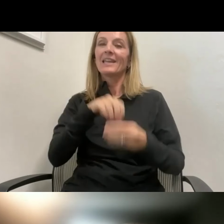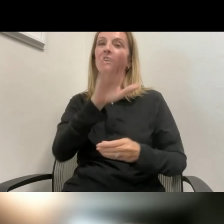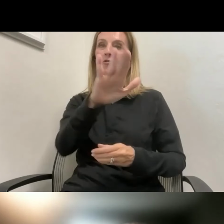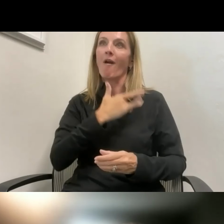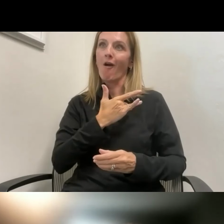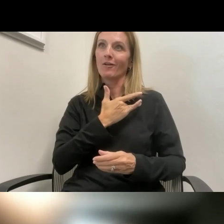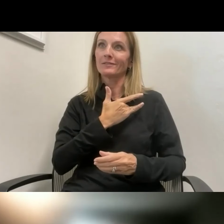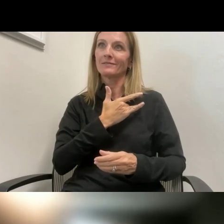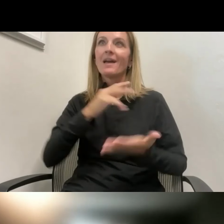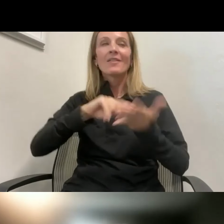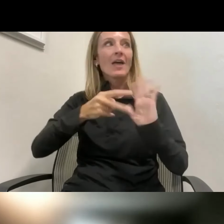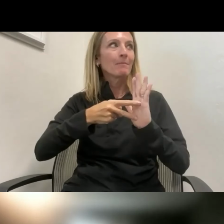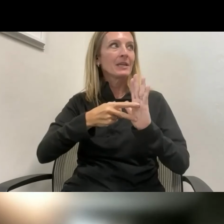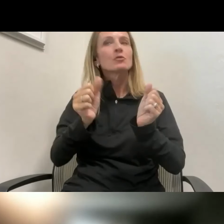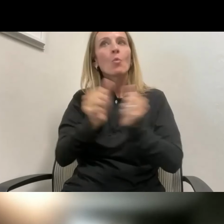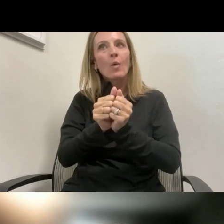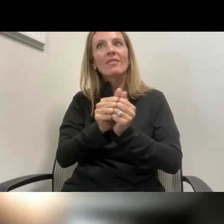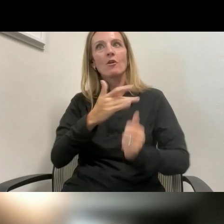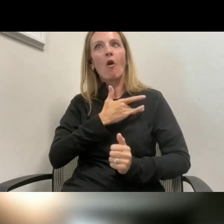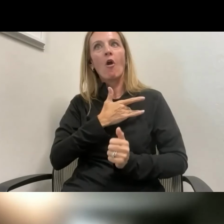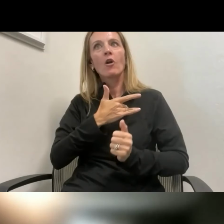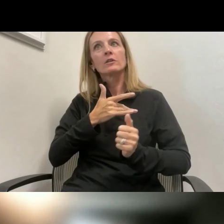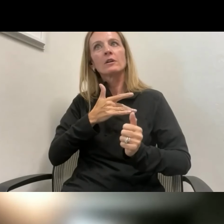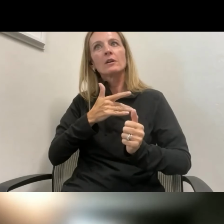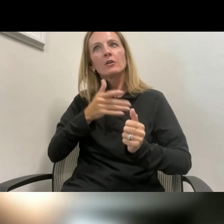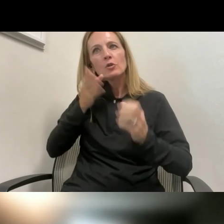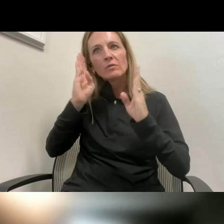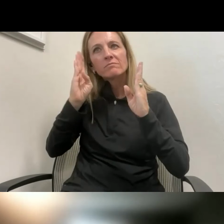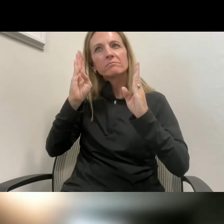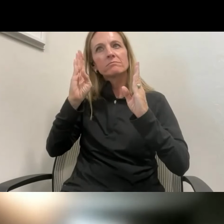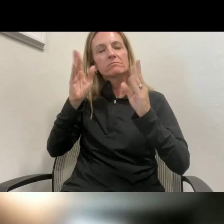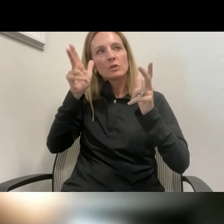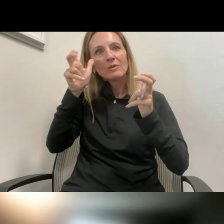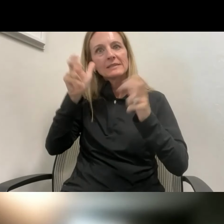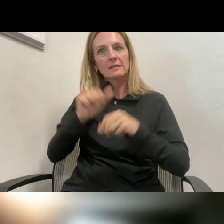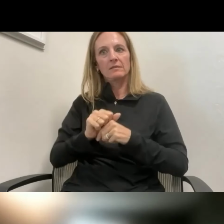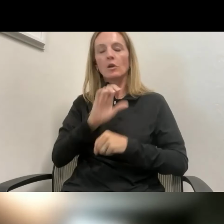And that's one of the most important things. And so now we've done all that. We have this